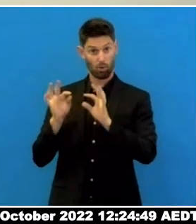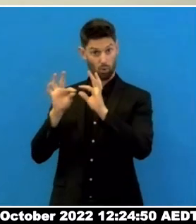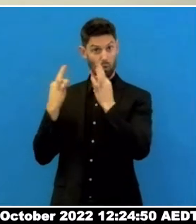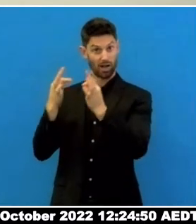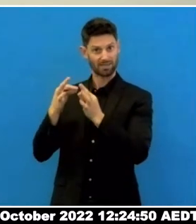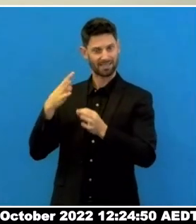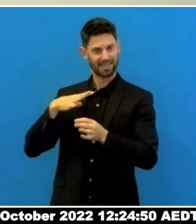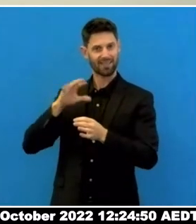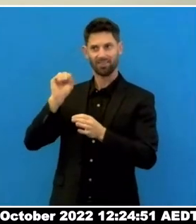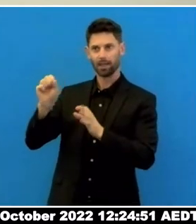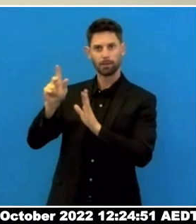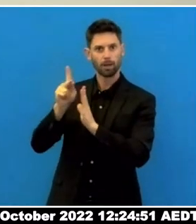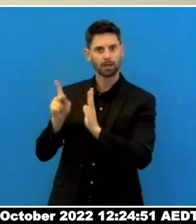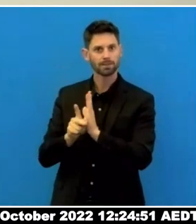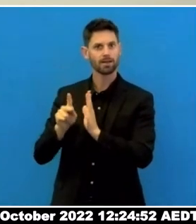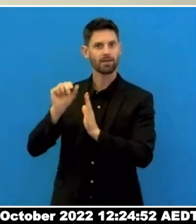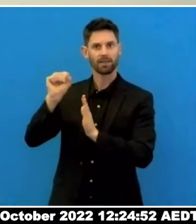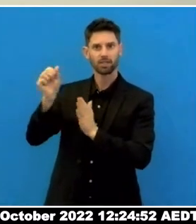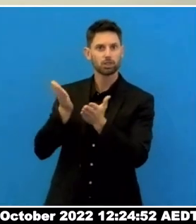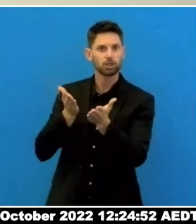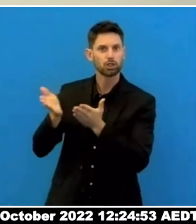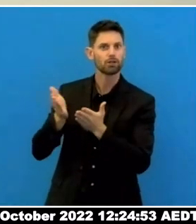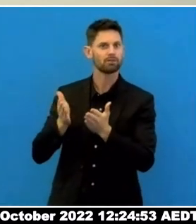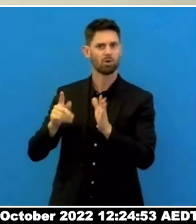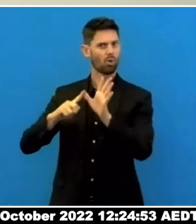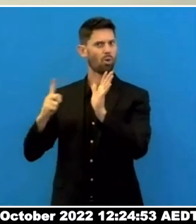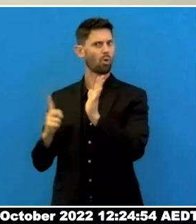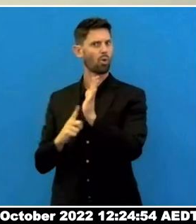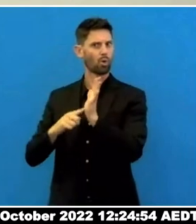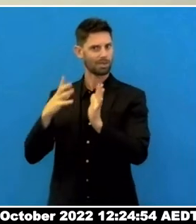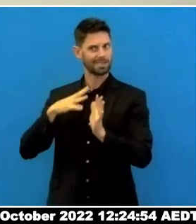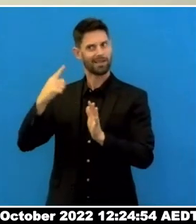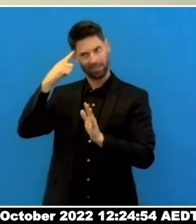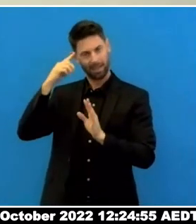And it means that services need to make decisions with those things in mind.